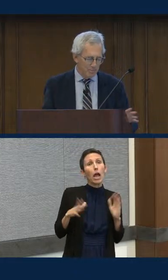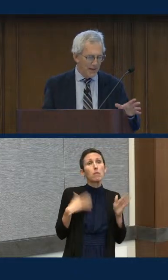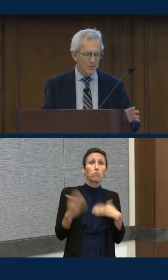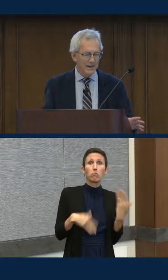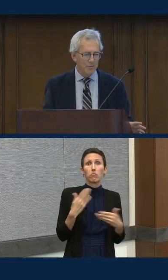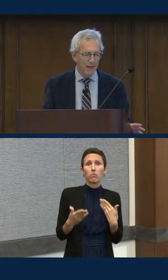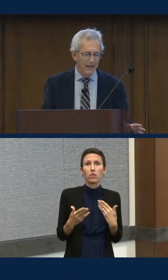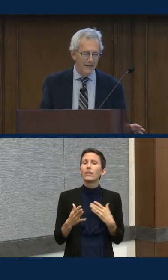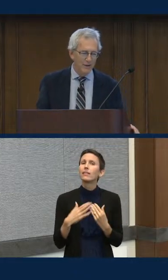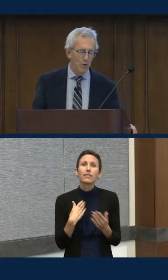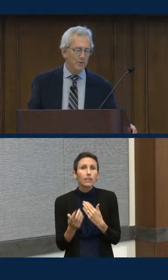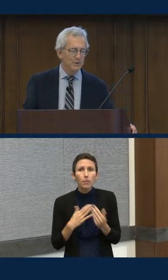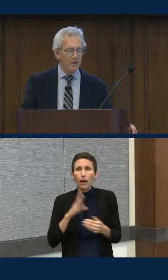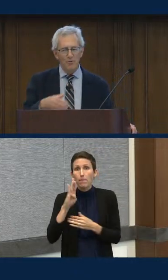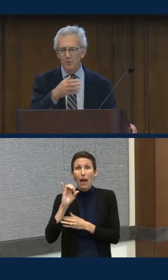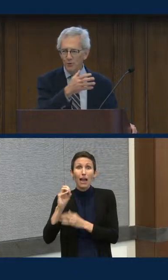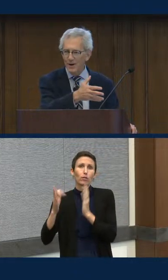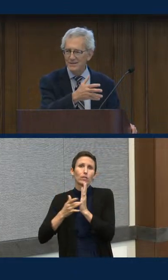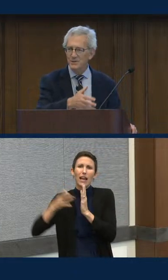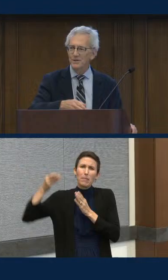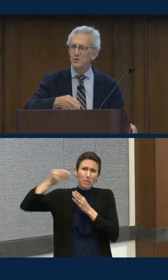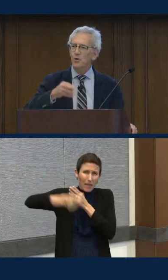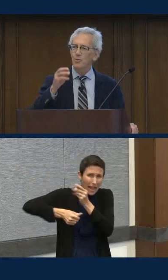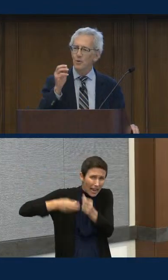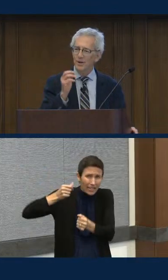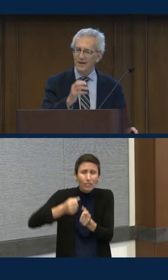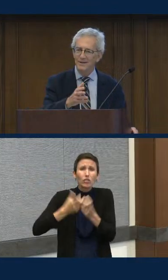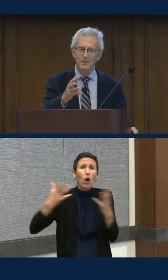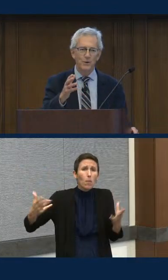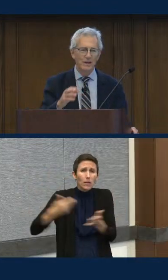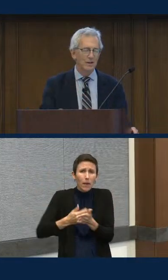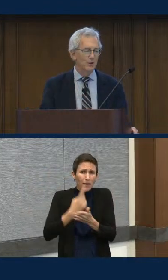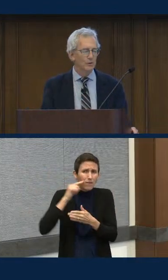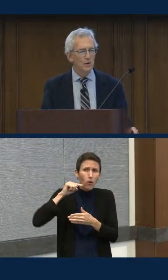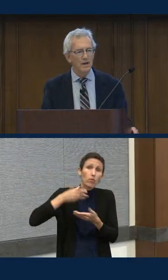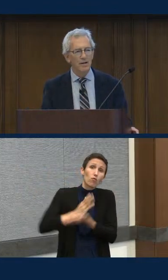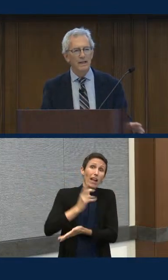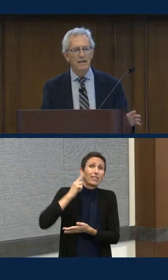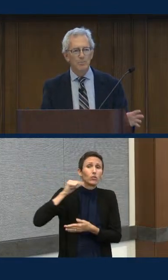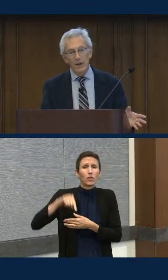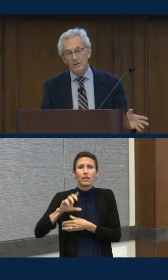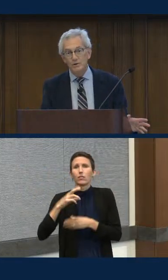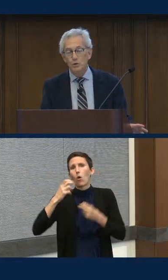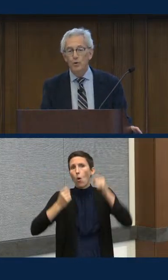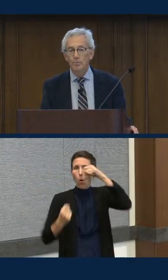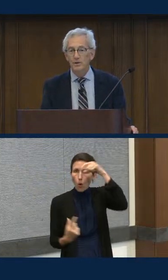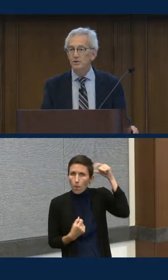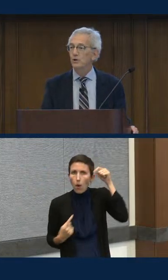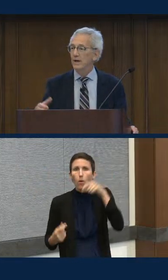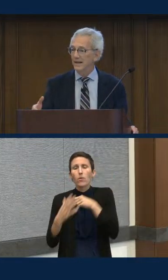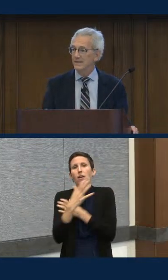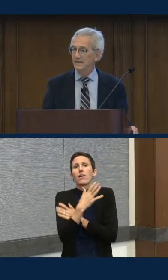despite biotech and the enormous rights to the hormone and clinical trial patients who were